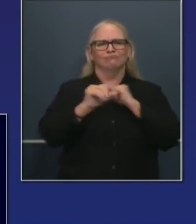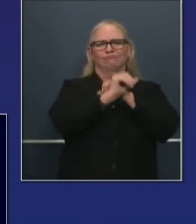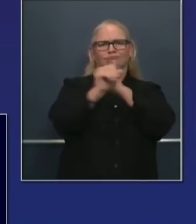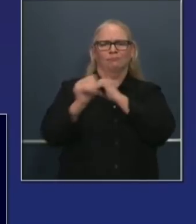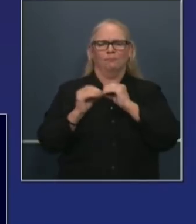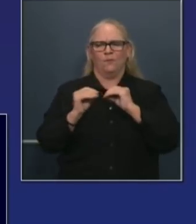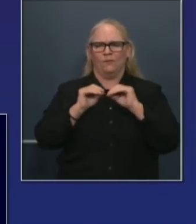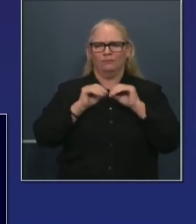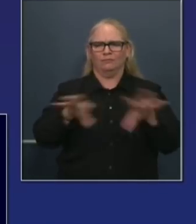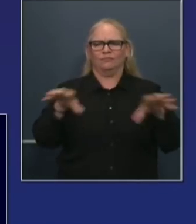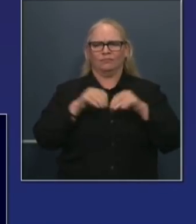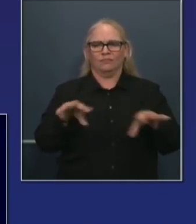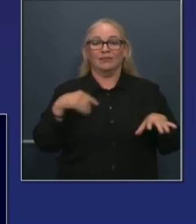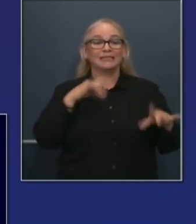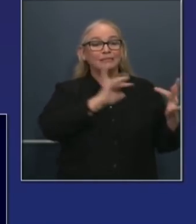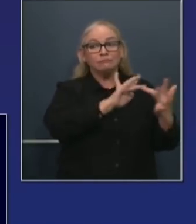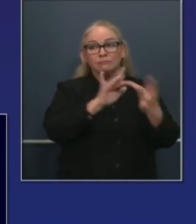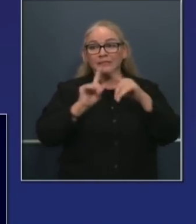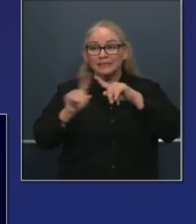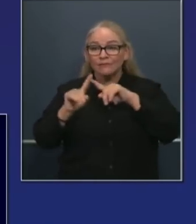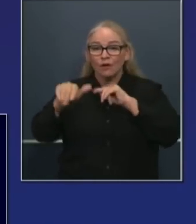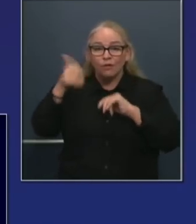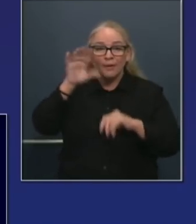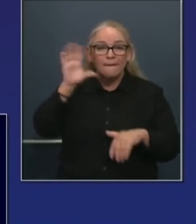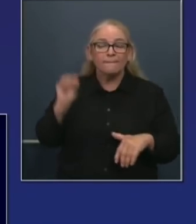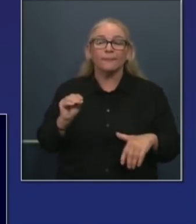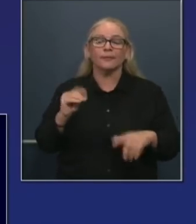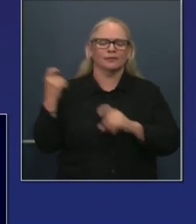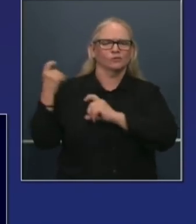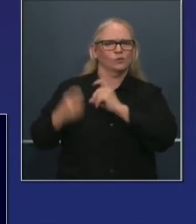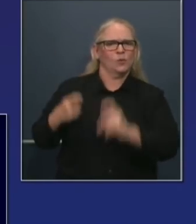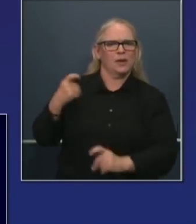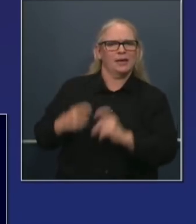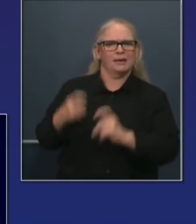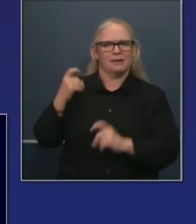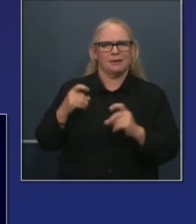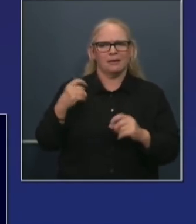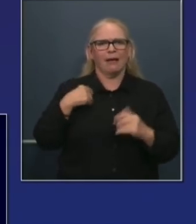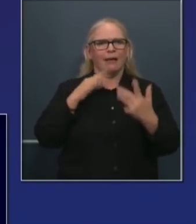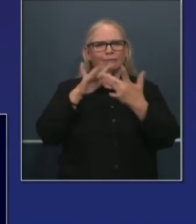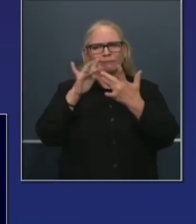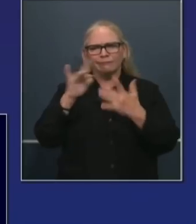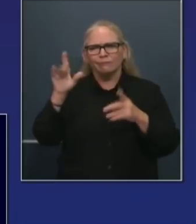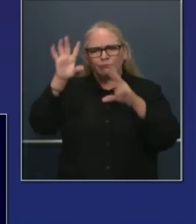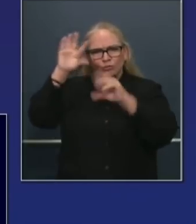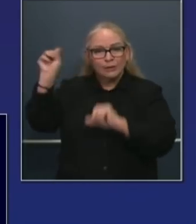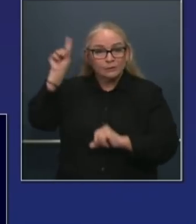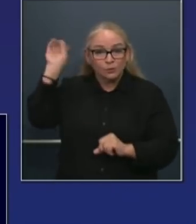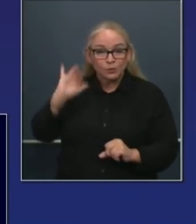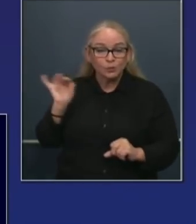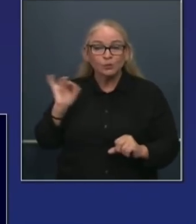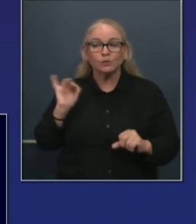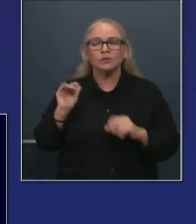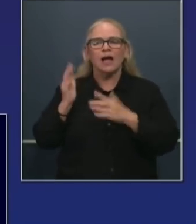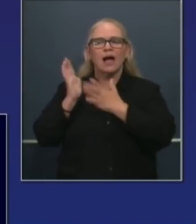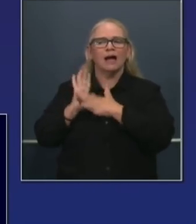LEGISLATORS ABOUT SUPPORT AND GENERATED AND I MADE THIS POINT ON MANY OCCASIONS ABOUT FILLEN TROPIC SUPPORT AND I HEARD THAT